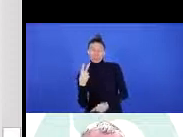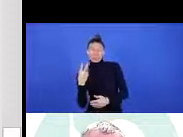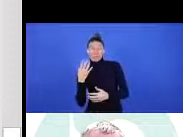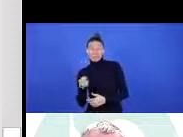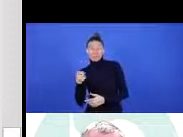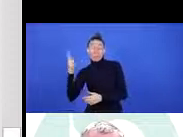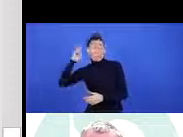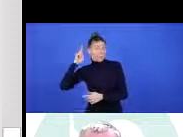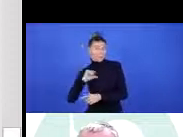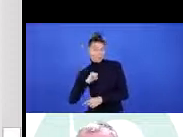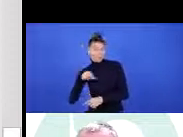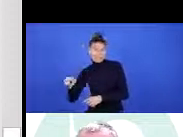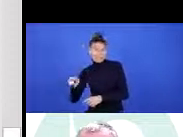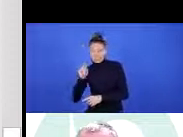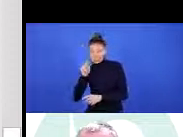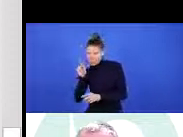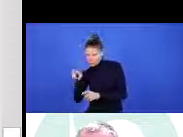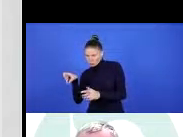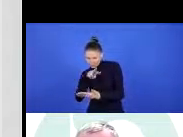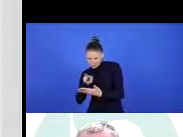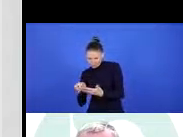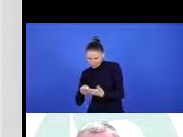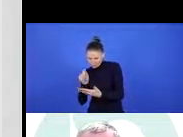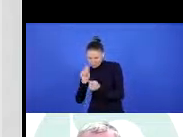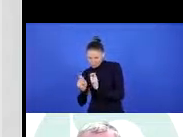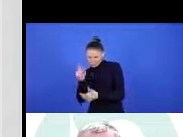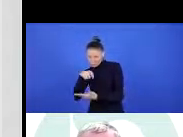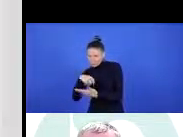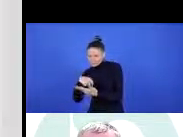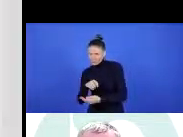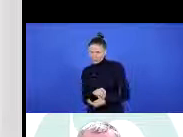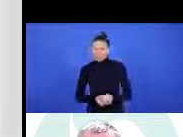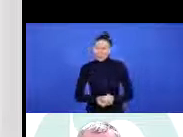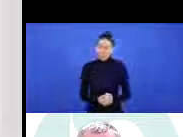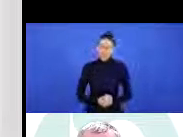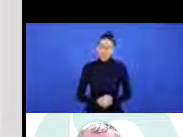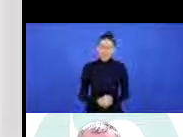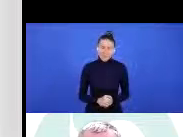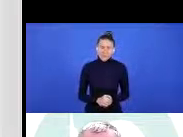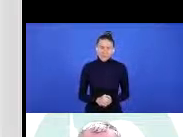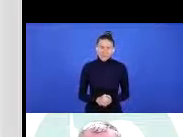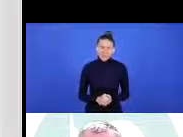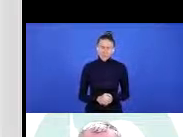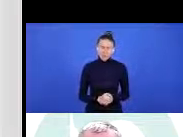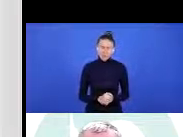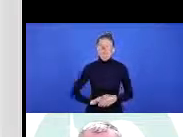paper, and of the three members on that team, two people have a cochlear implant.